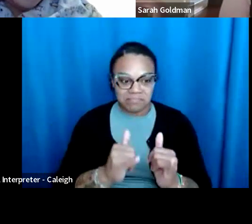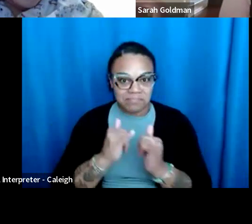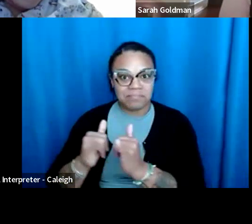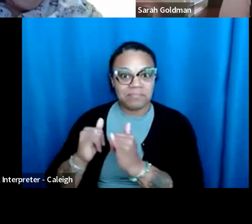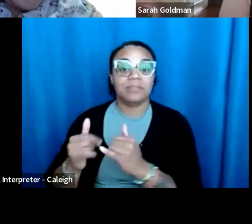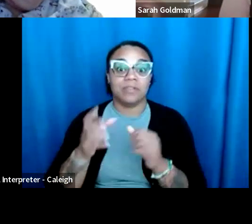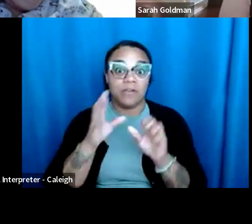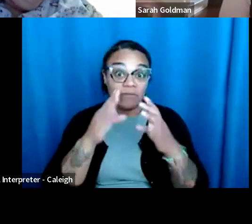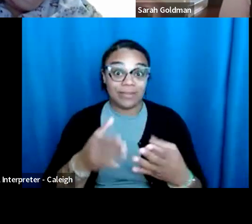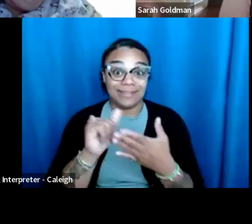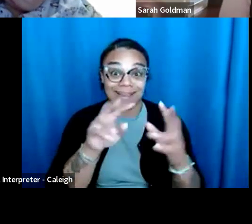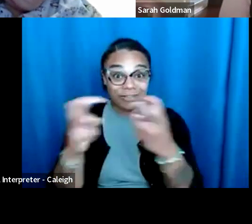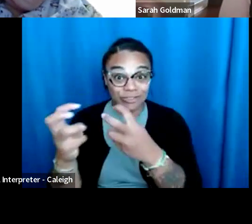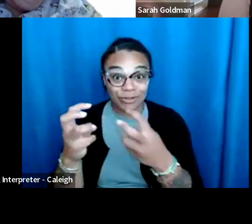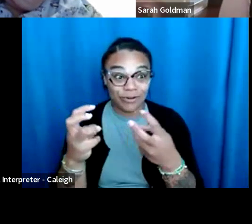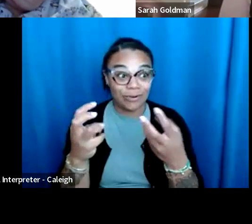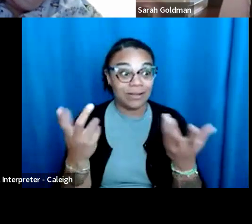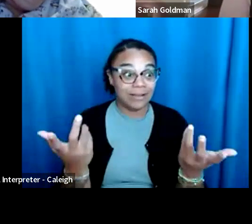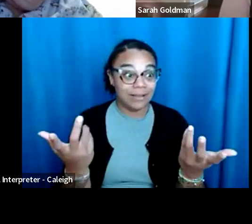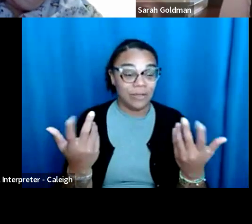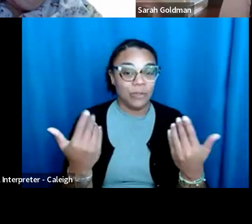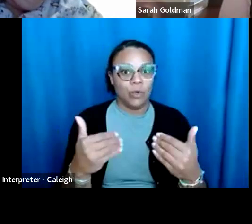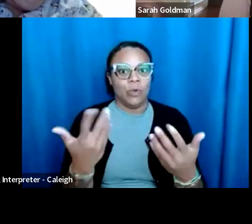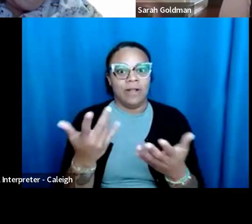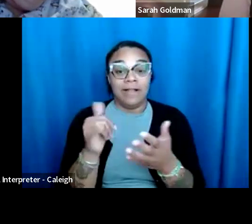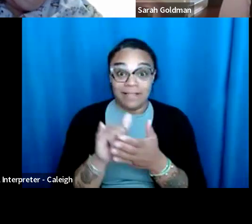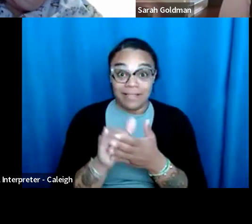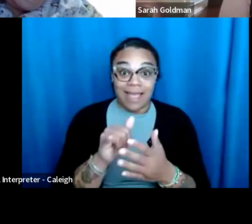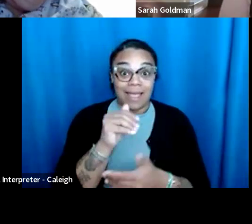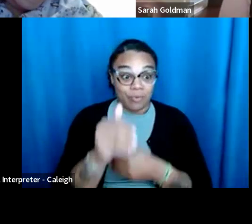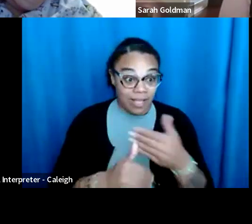30 years later, is still not where we need it to be,